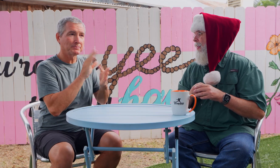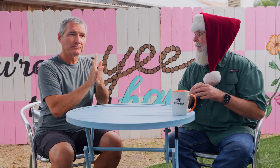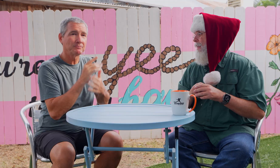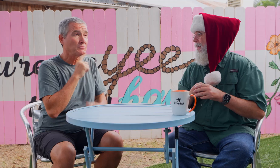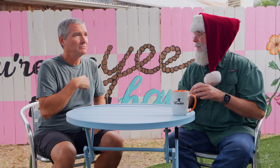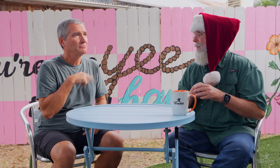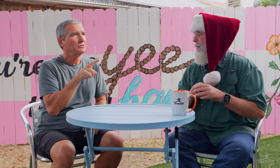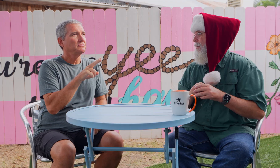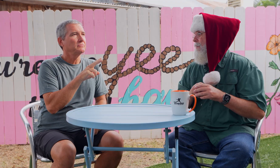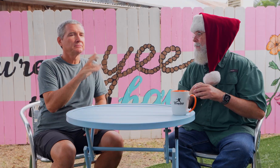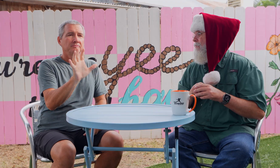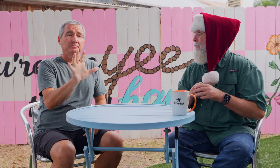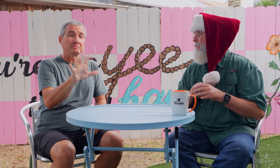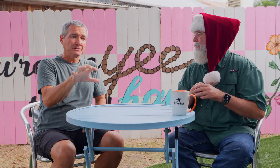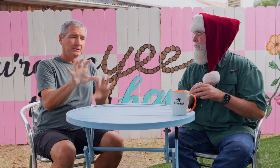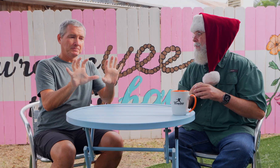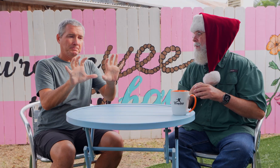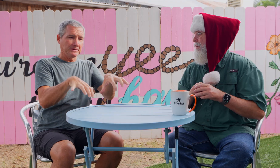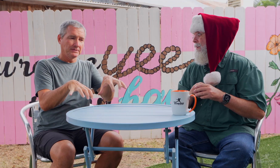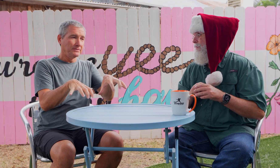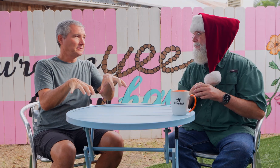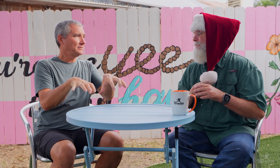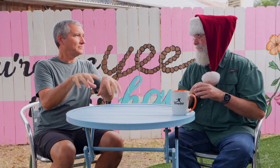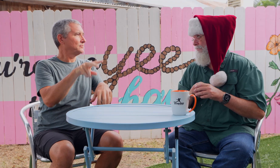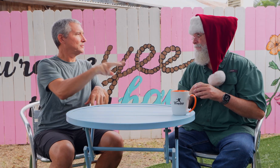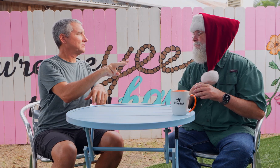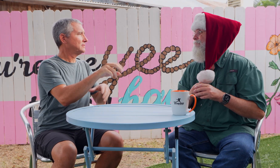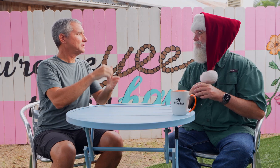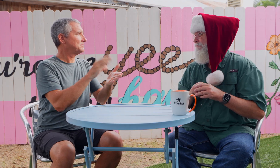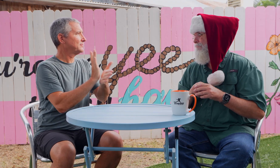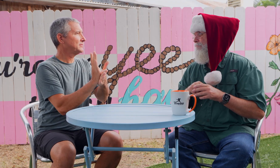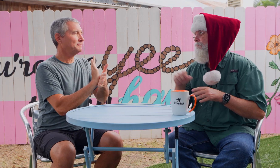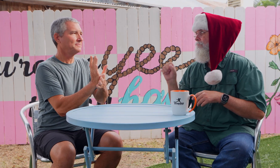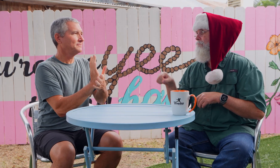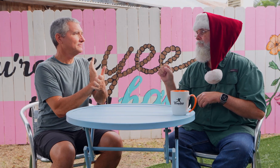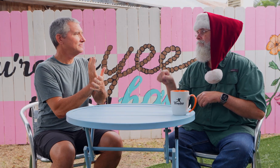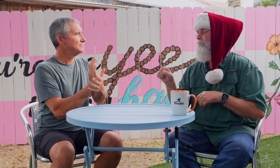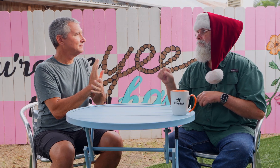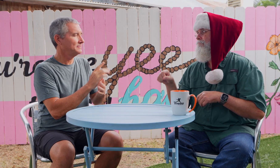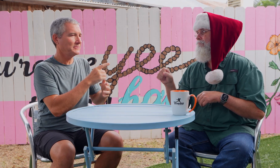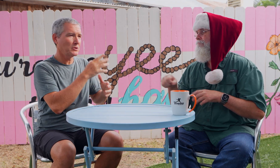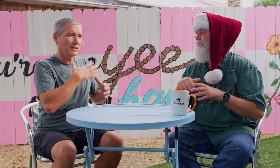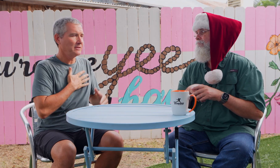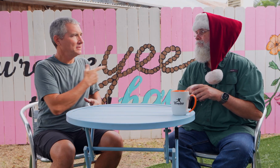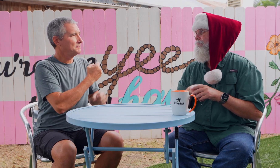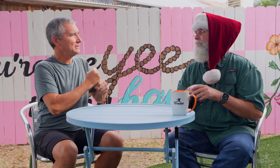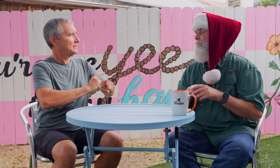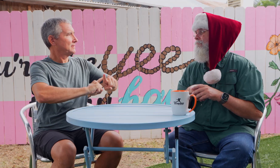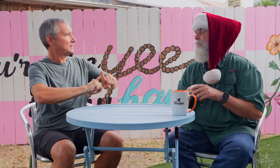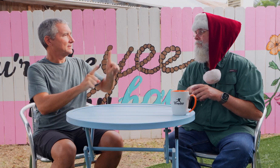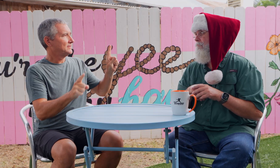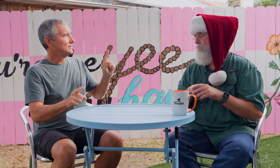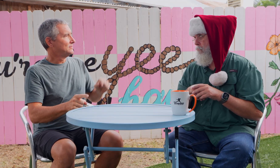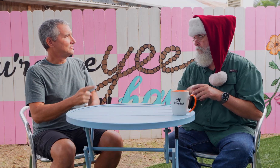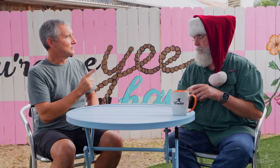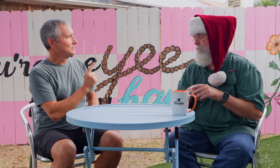I was there and watched the movie. Must watch? No, it's a MUST watch. You're making a real difference